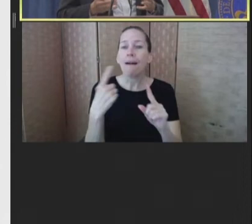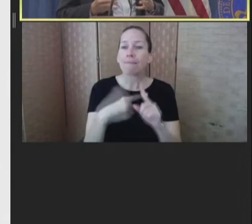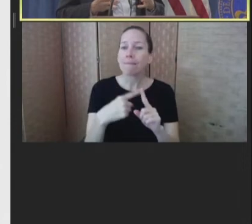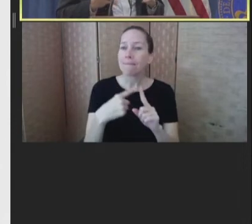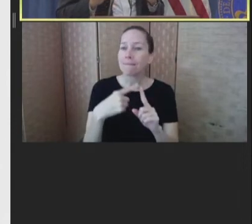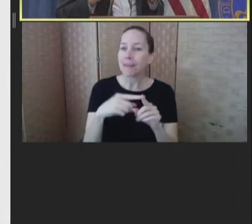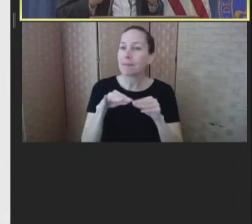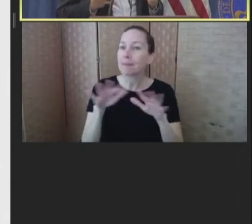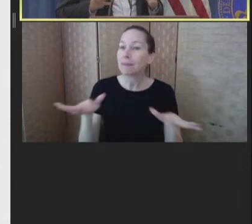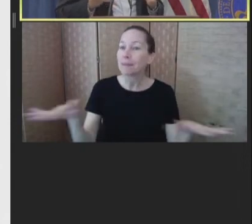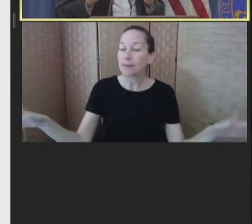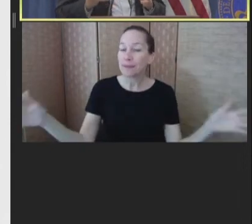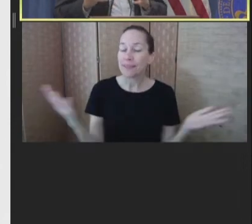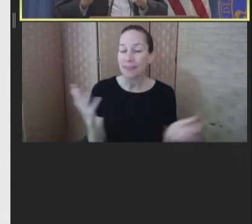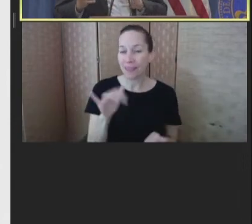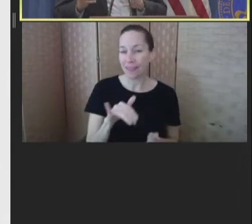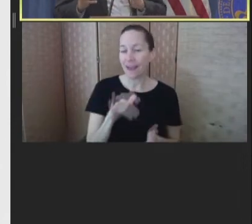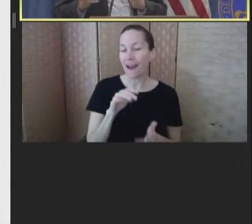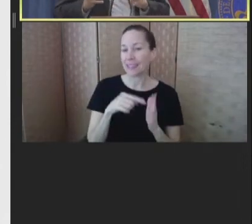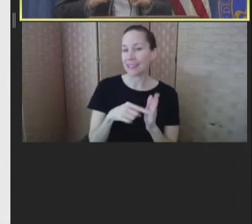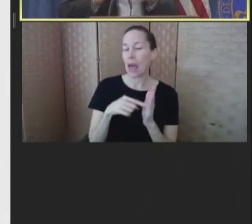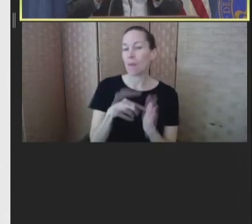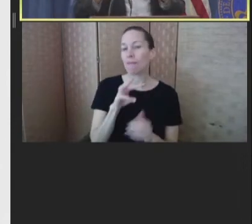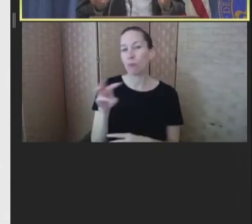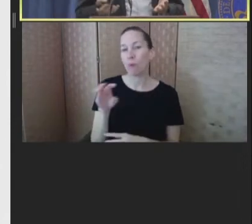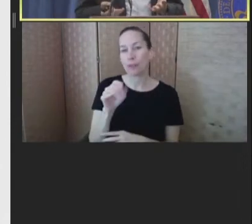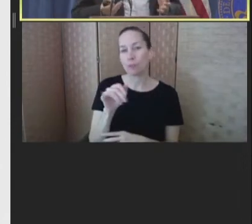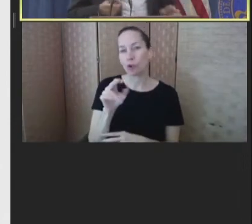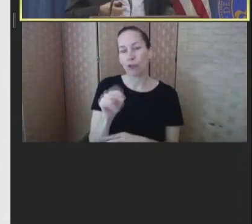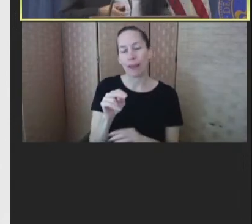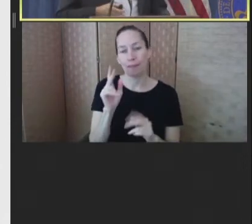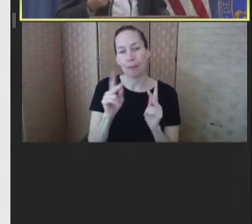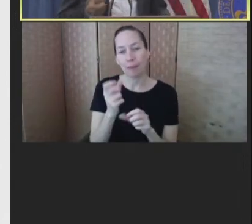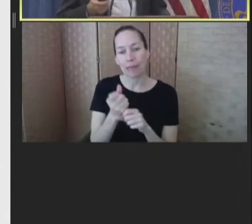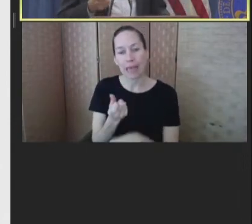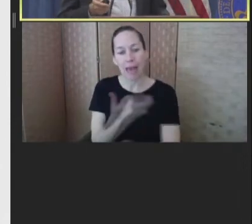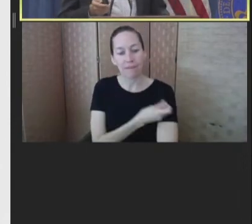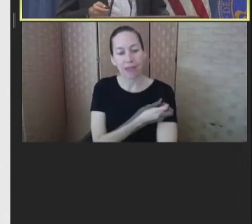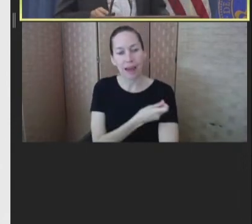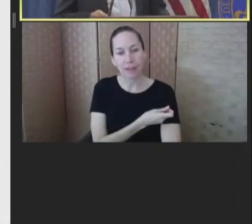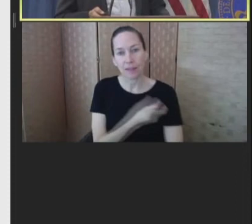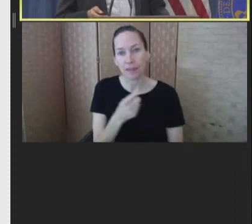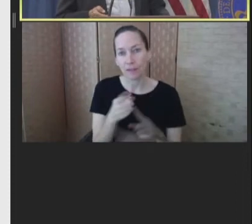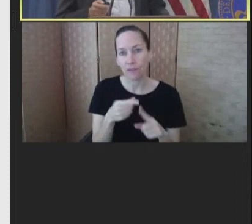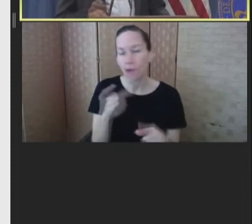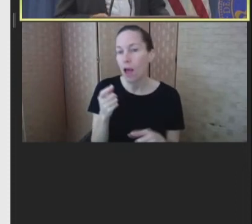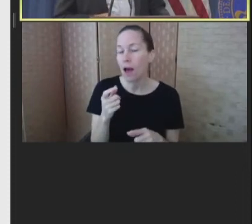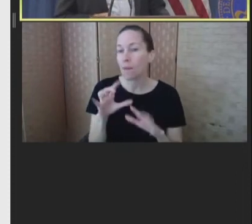people were getting messages and vaccinations from both trusted and already accessed agencies.